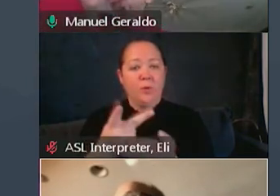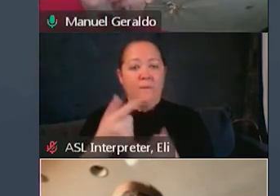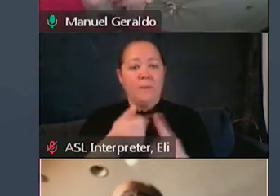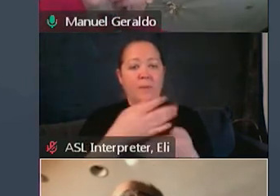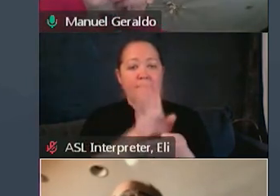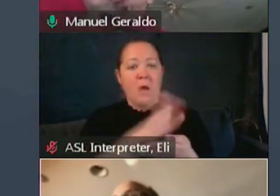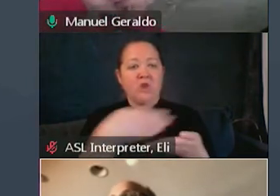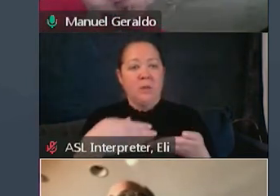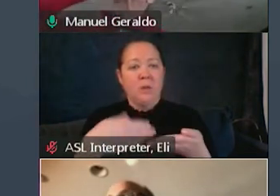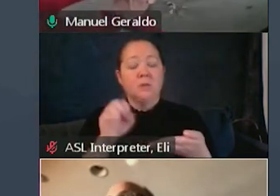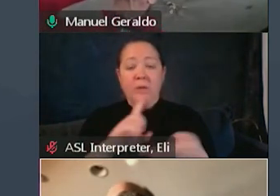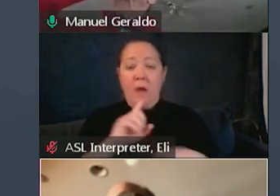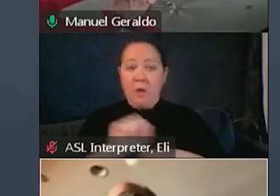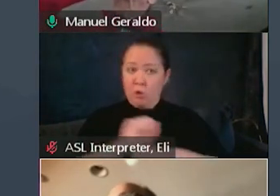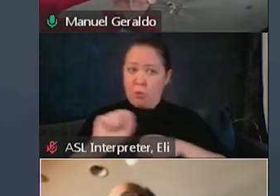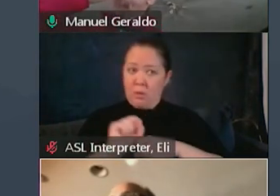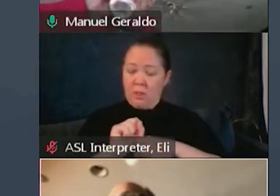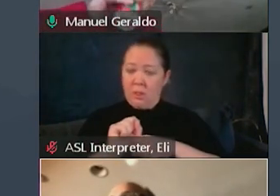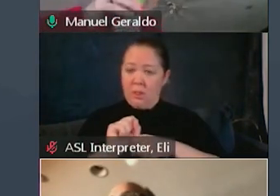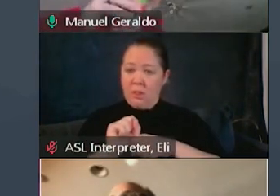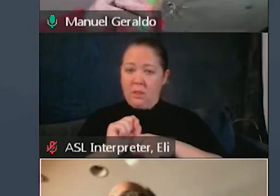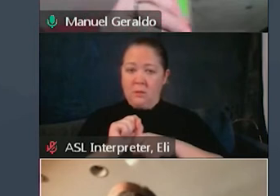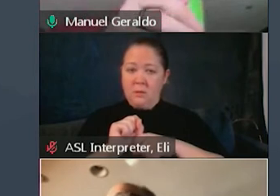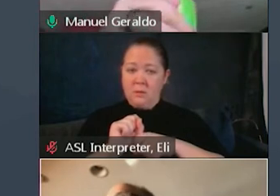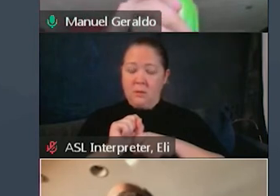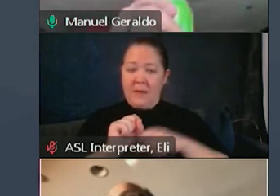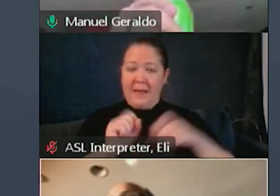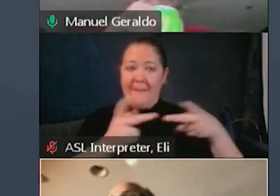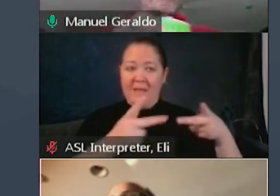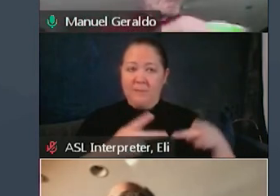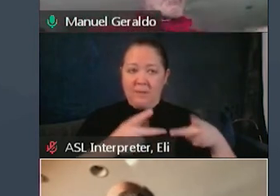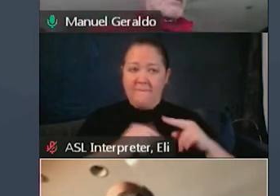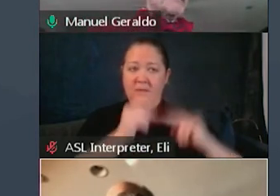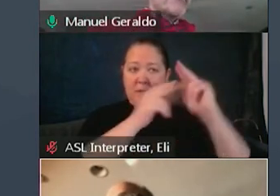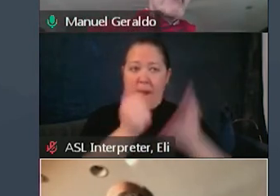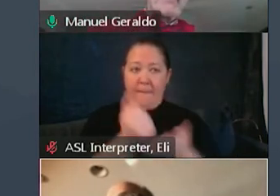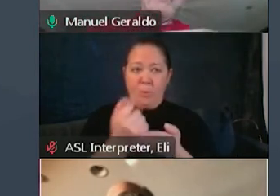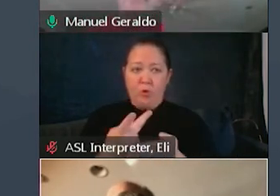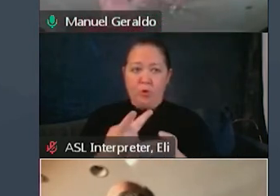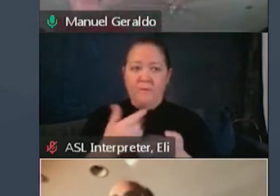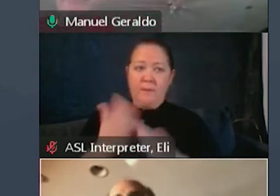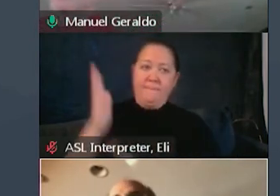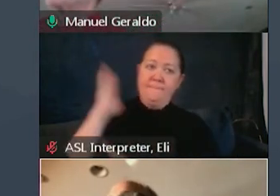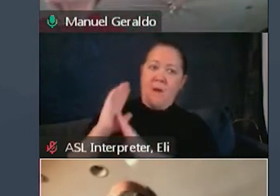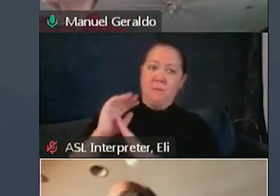So the actual placement of the facility, you know, it was approved back in 2,800, the CIP.